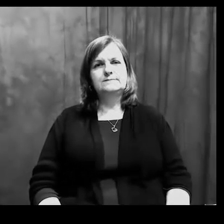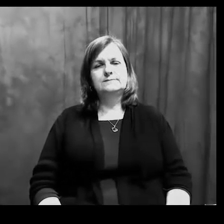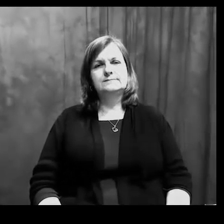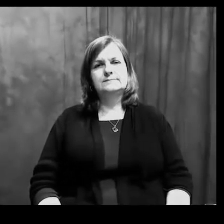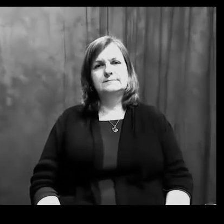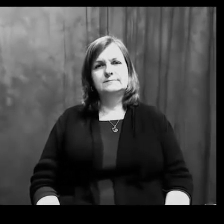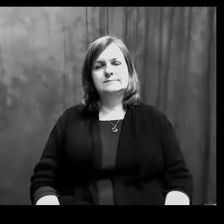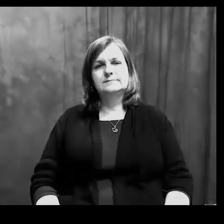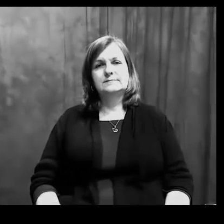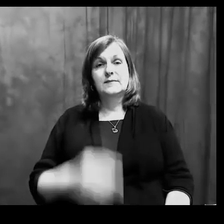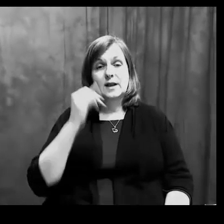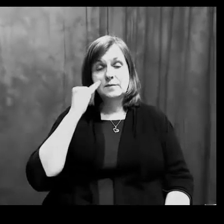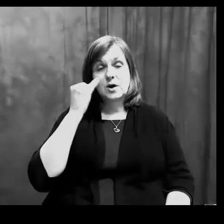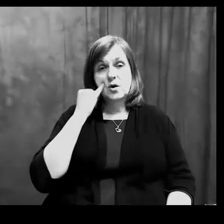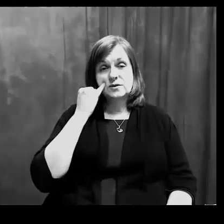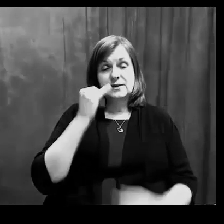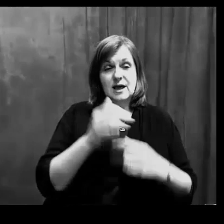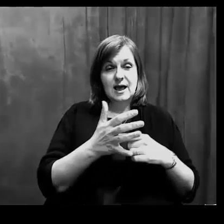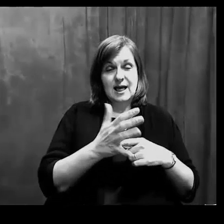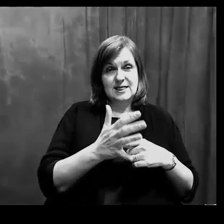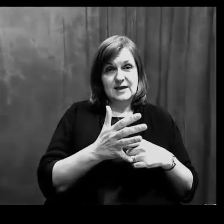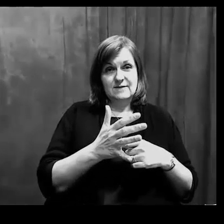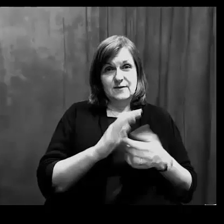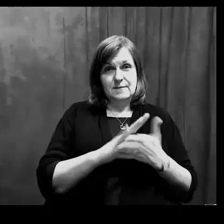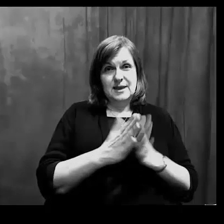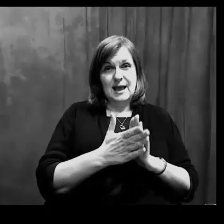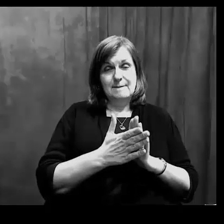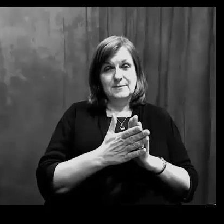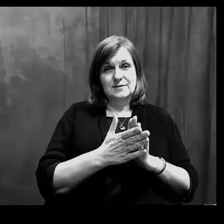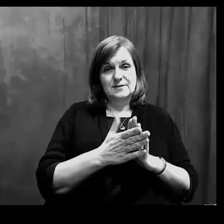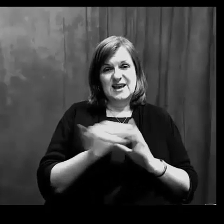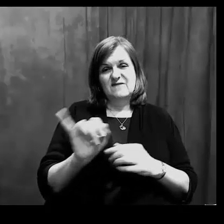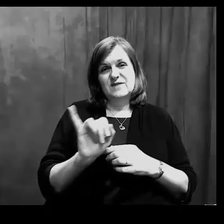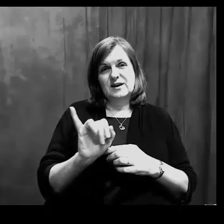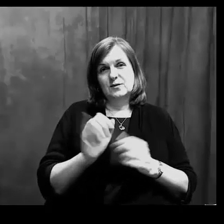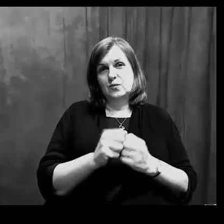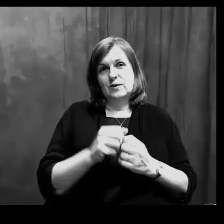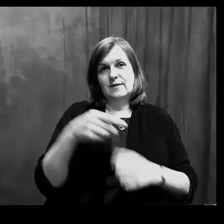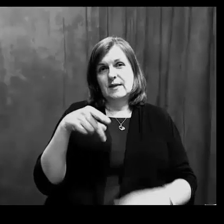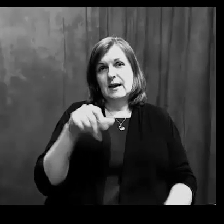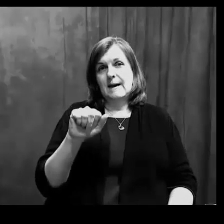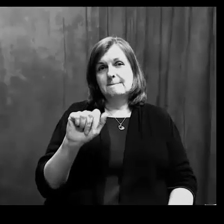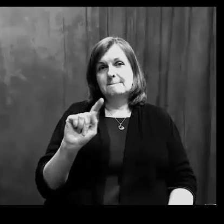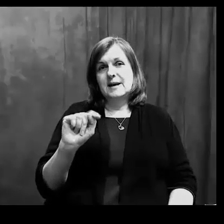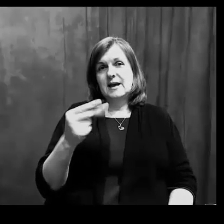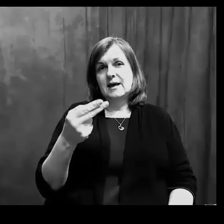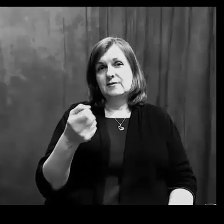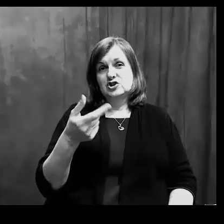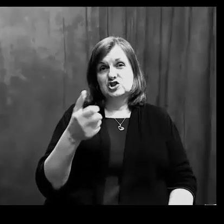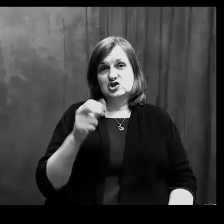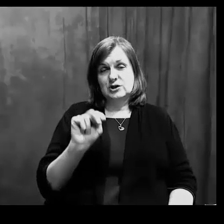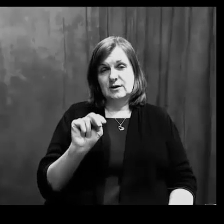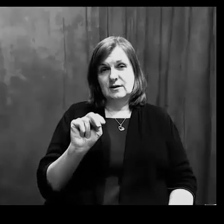So say that a plant gets infected with a particular pathogen ok?